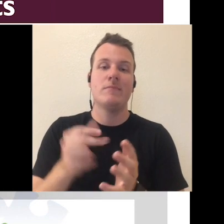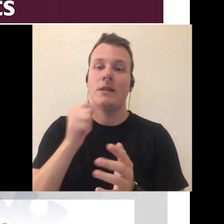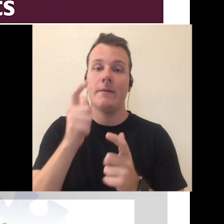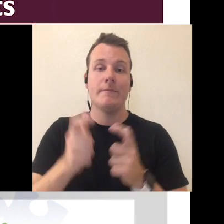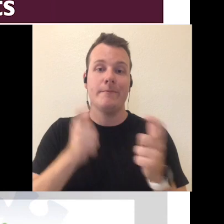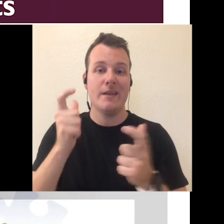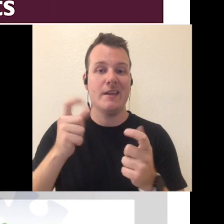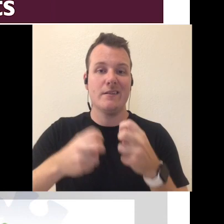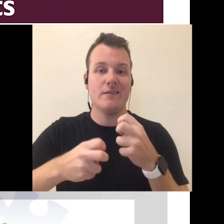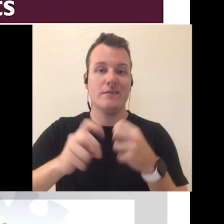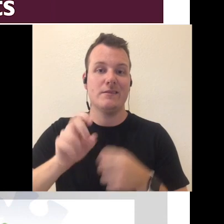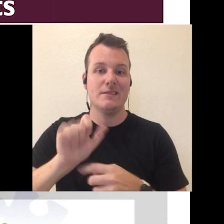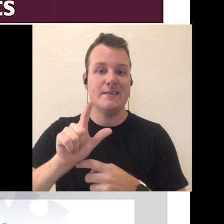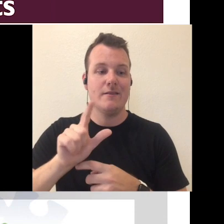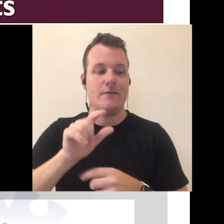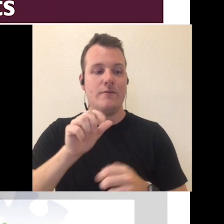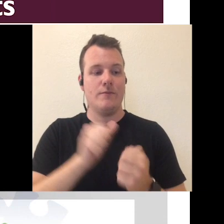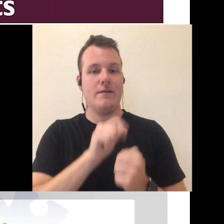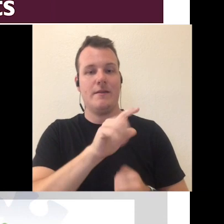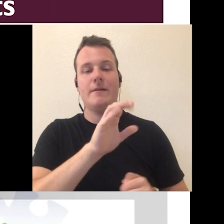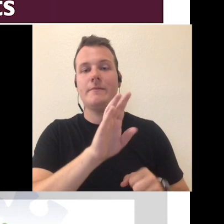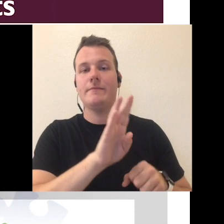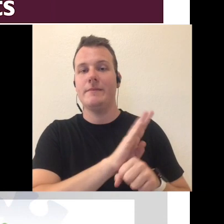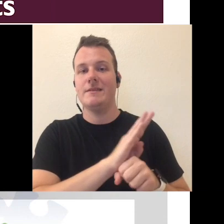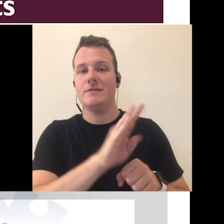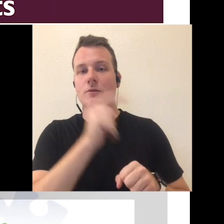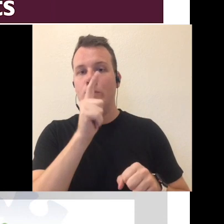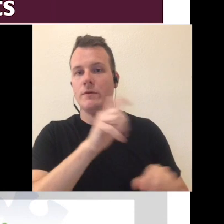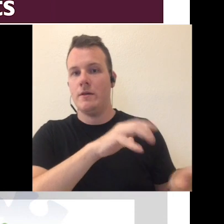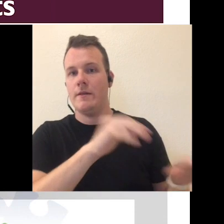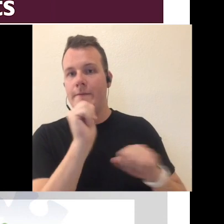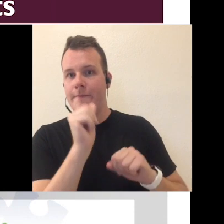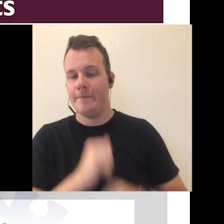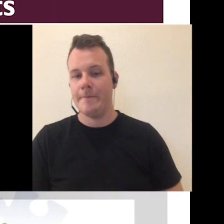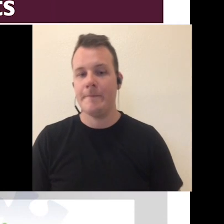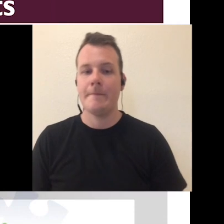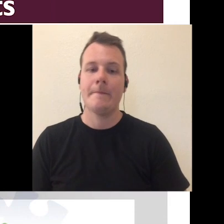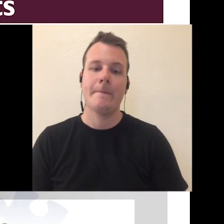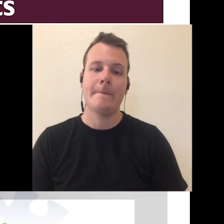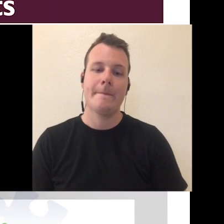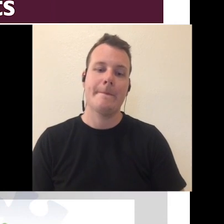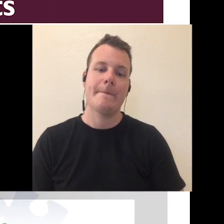probably isn't this big of an issue to the people at the practice that you're leaving.